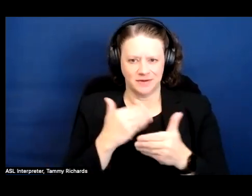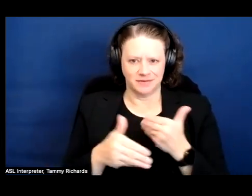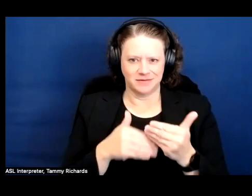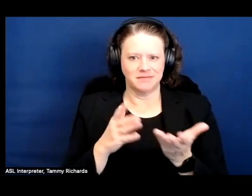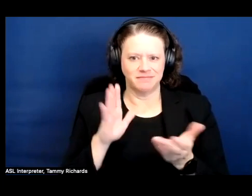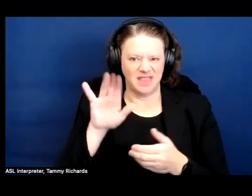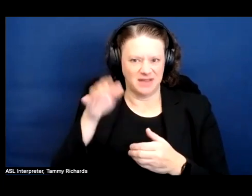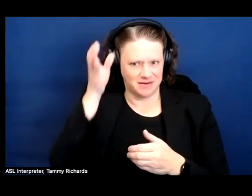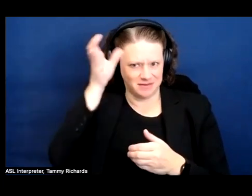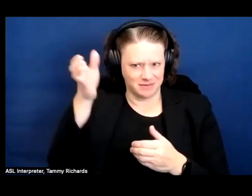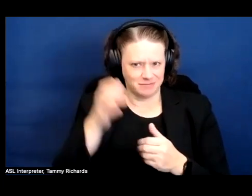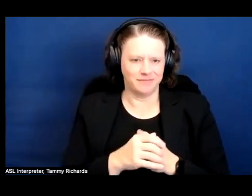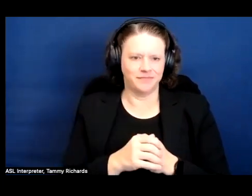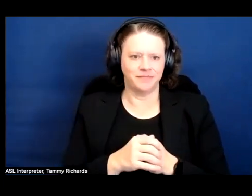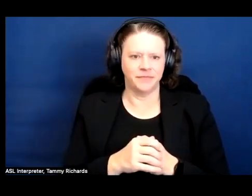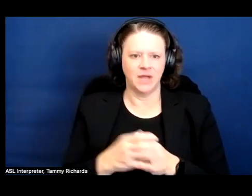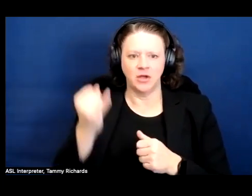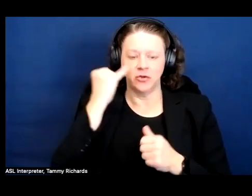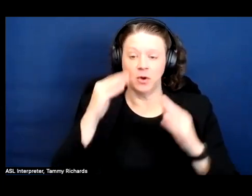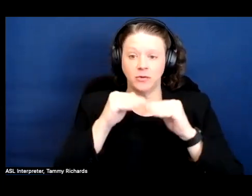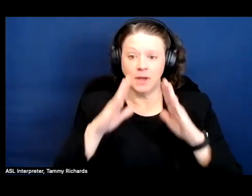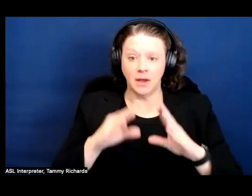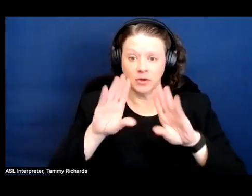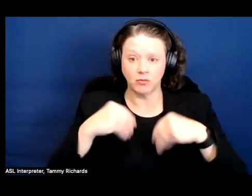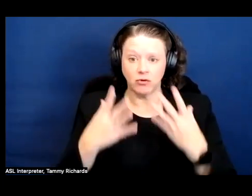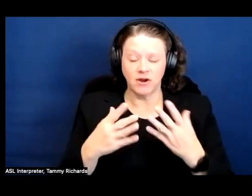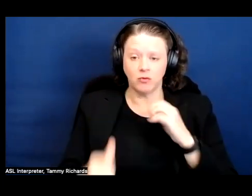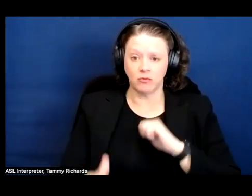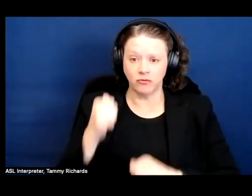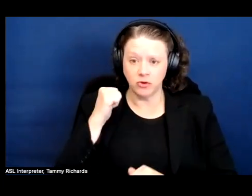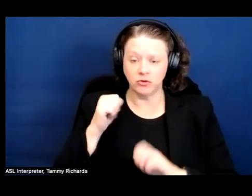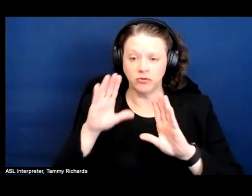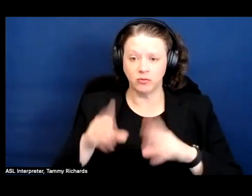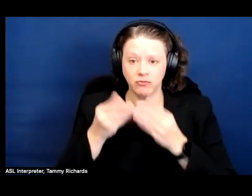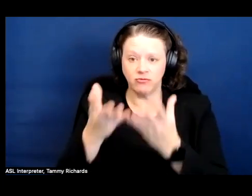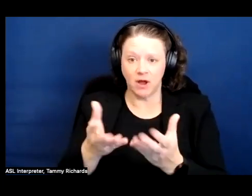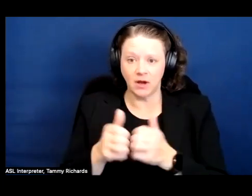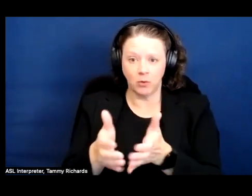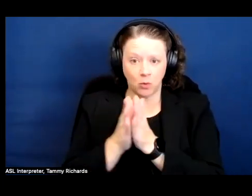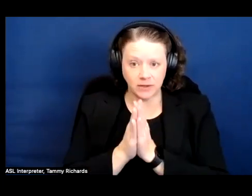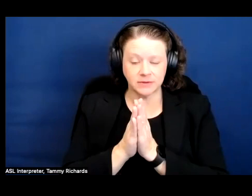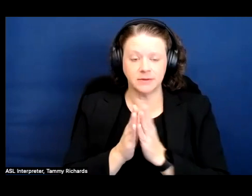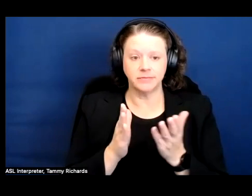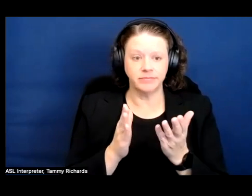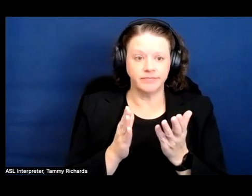on emotional support animals and Fair Housing Law. They also had a question and answer regarding AB 468.